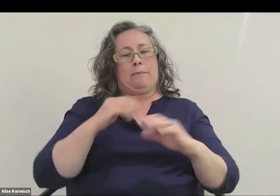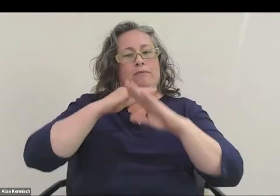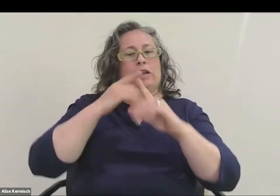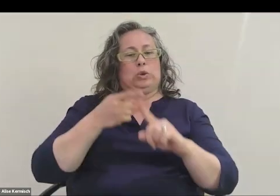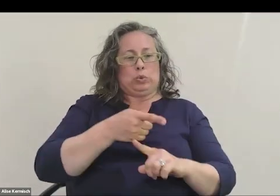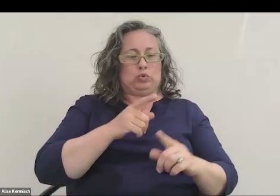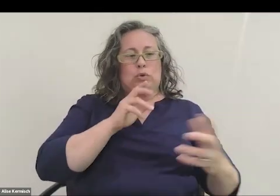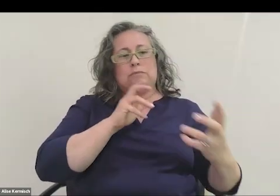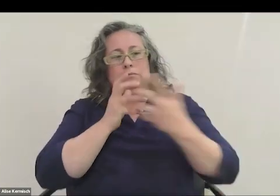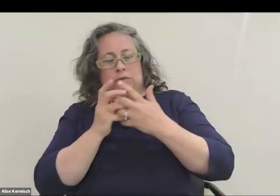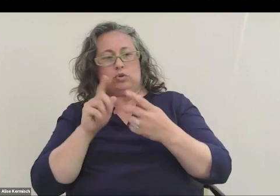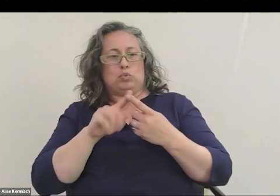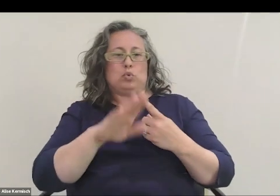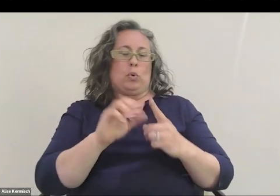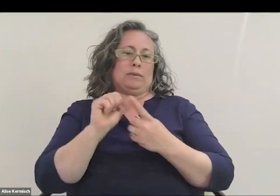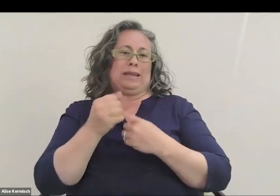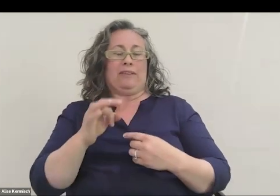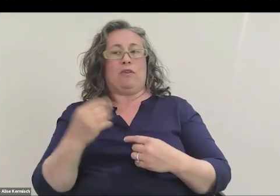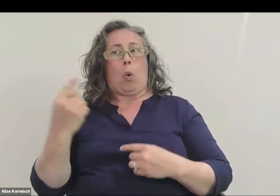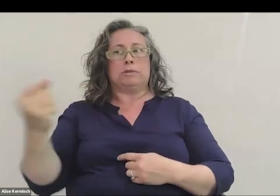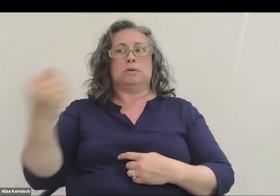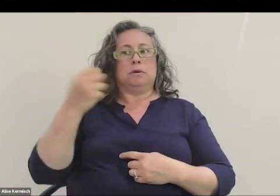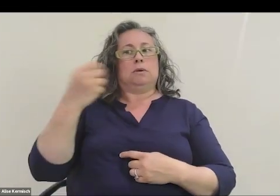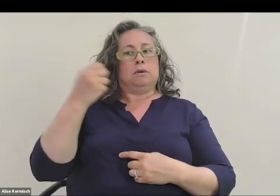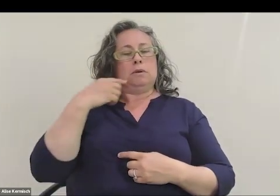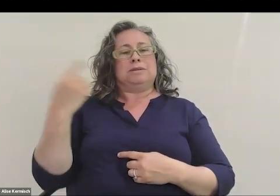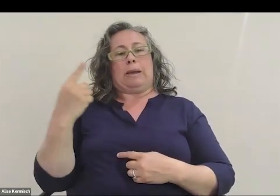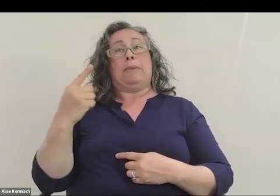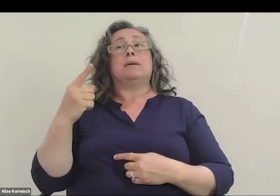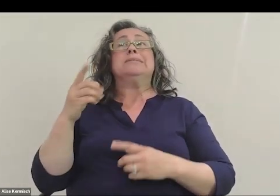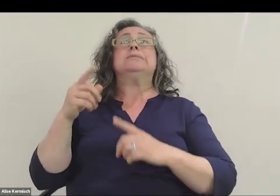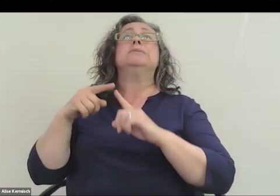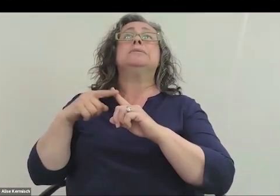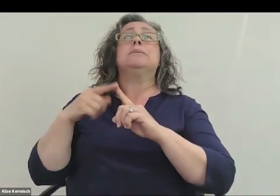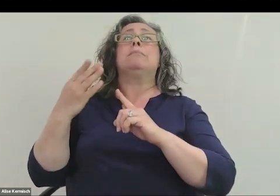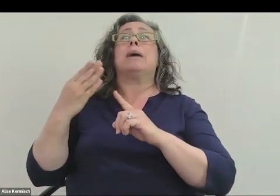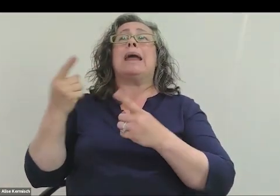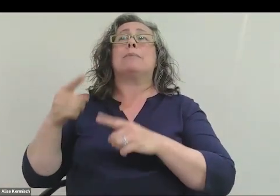if you're always inundated with something miraculous is about to happen.